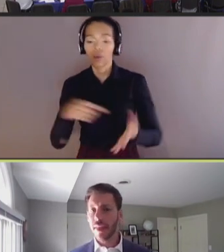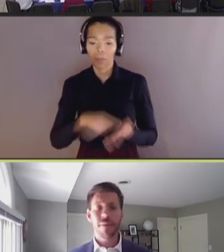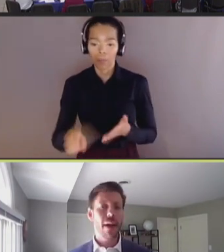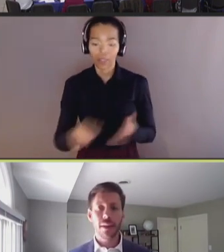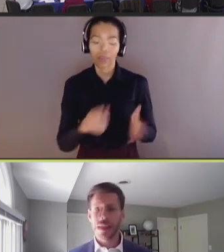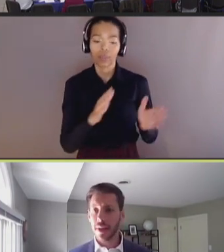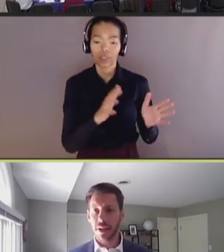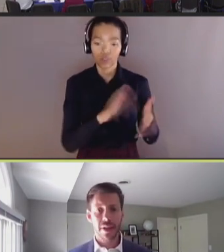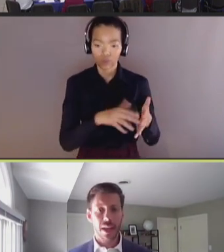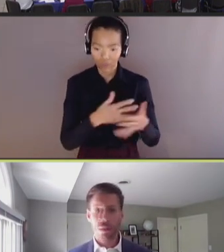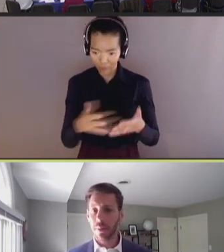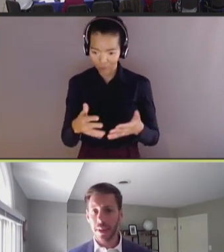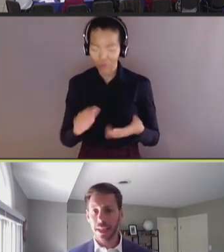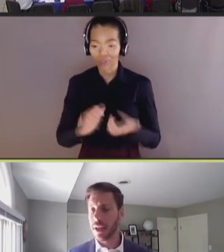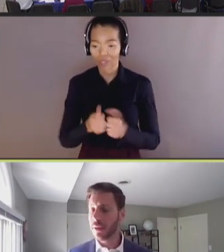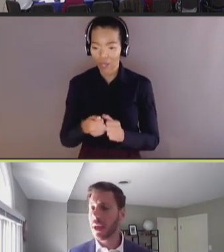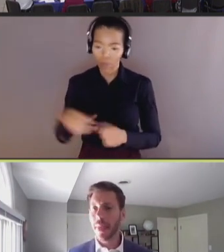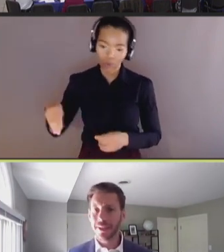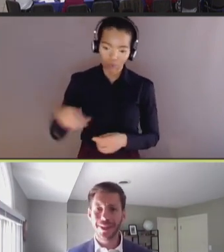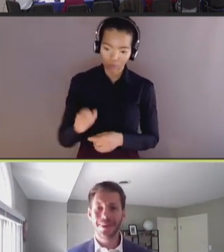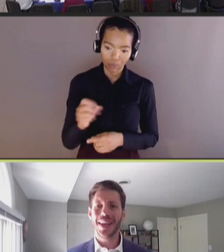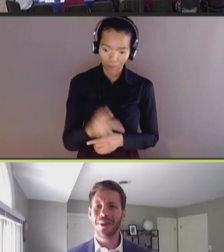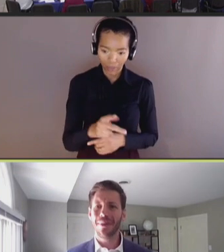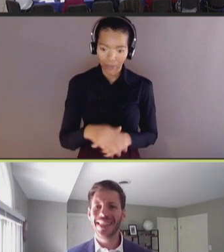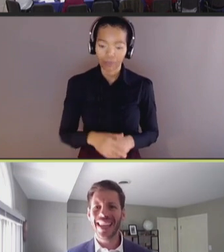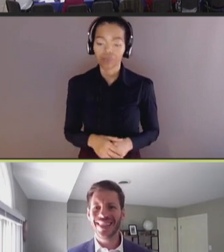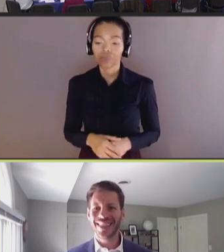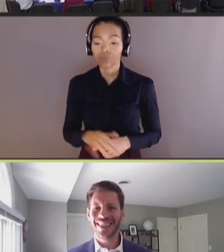And then finally, as I mentioned, that -- excuse me, implementation